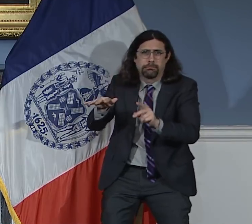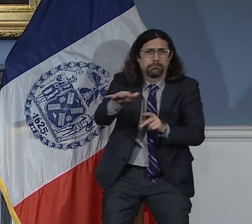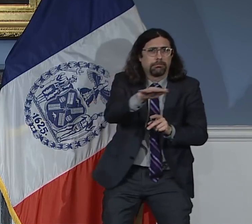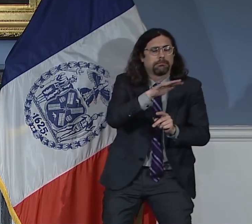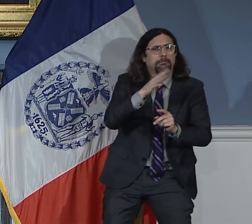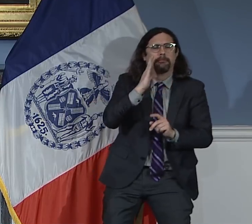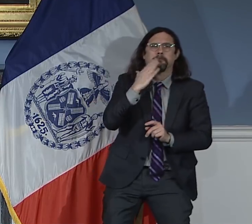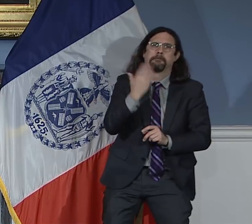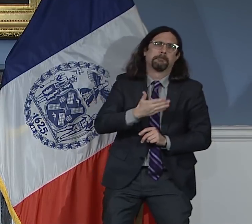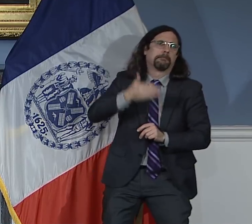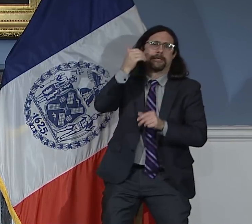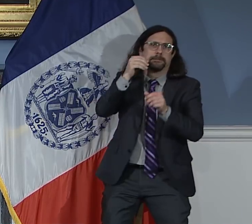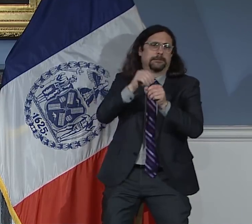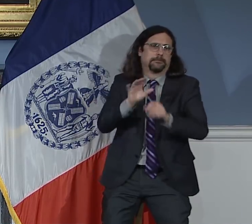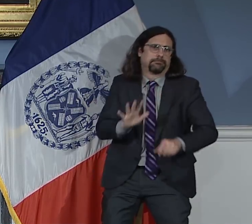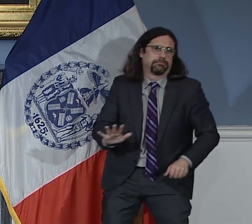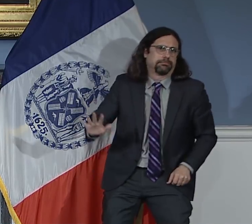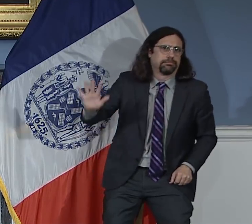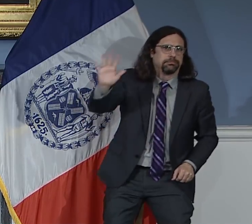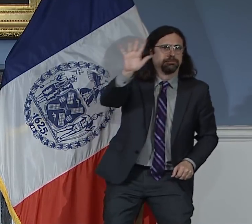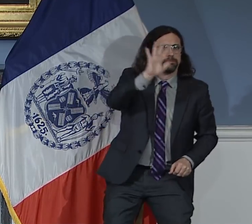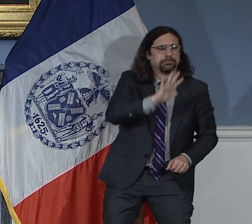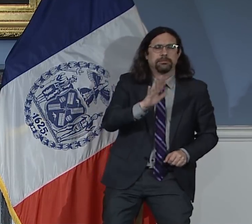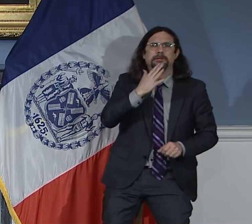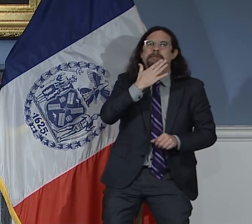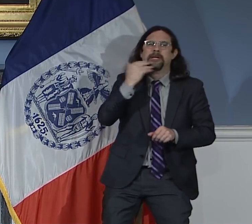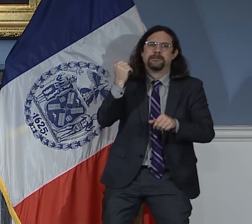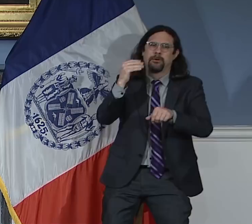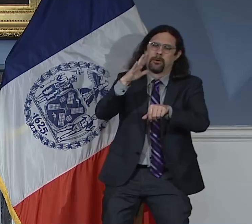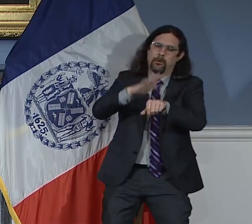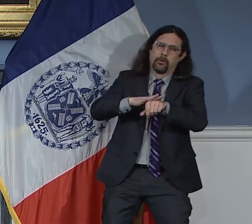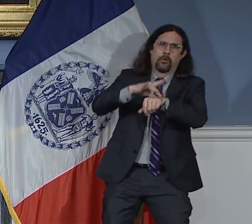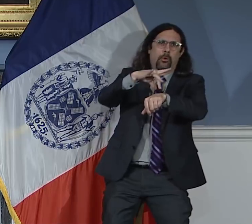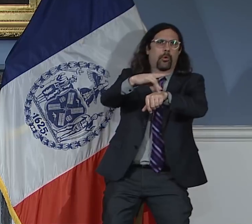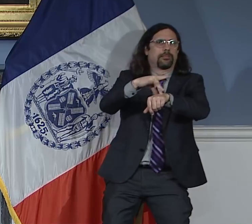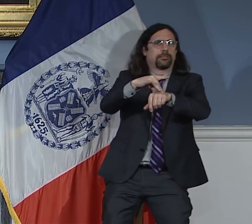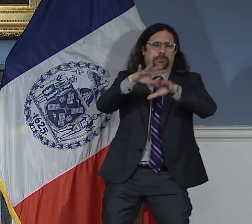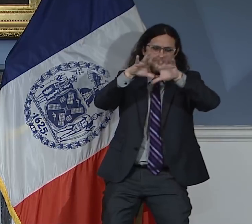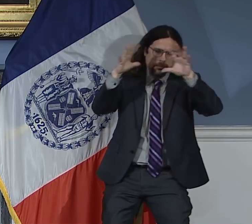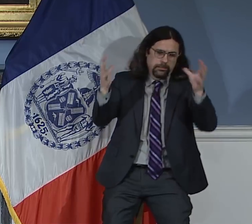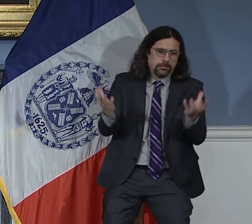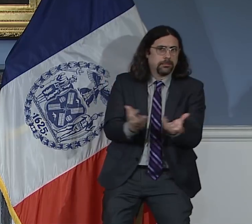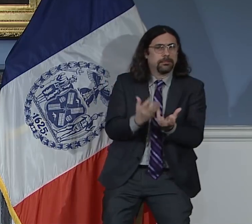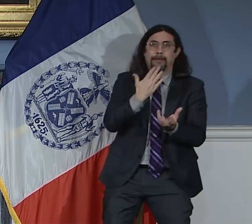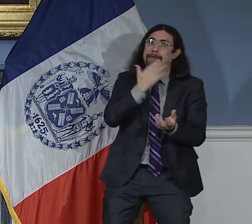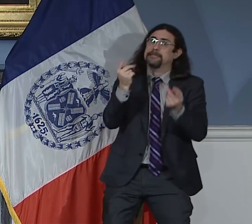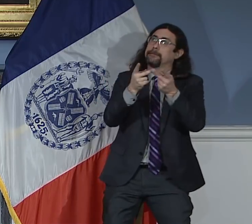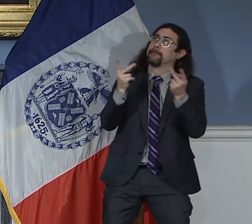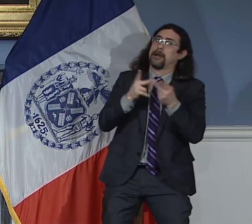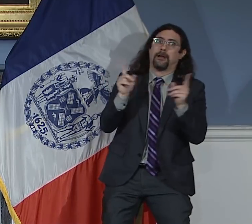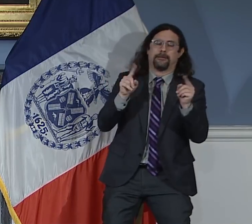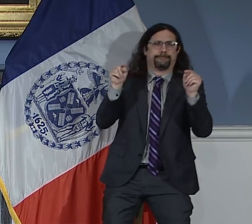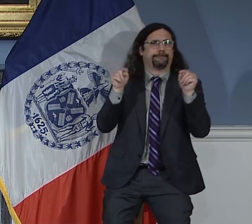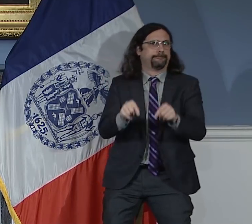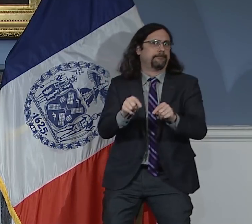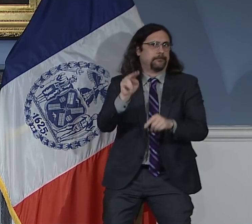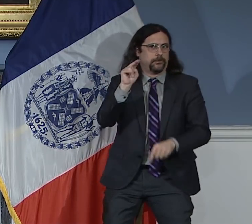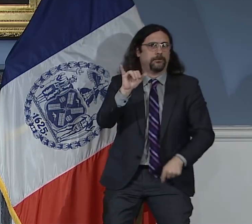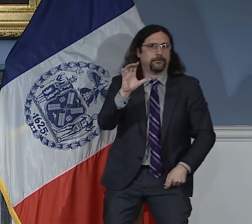THIS IS -- THERE IS LITERALLY NO PLACE ON EARTH WITH A STRONGER AND BETTER HEALTH CARE SECTOR THAN